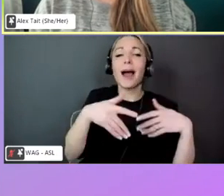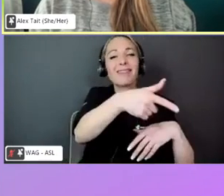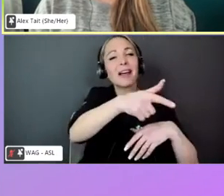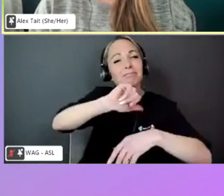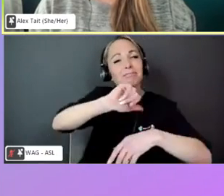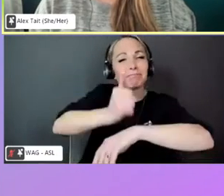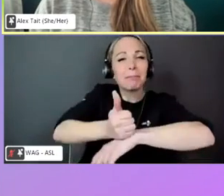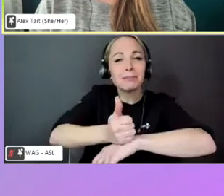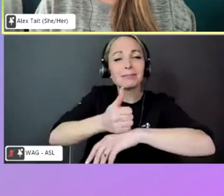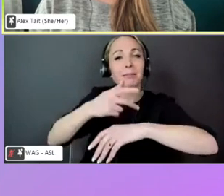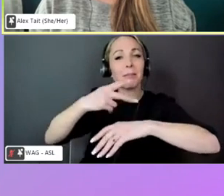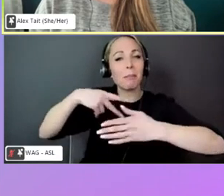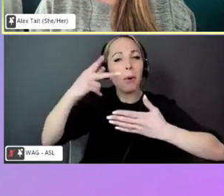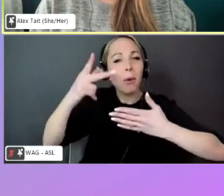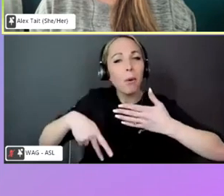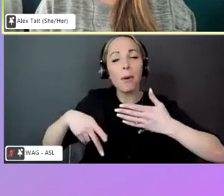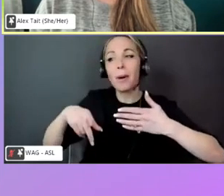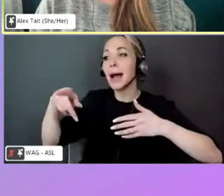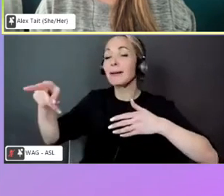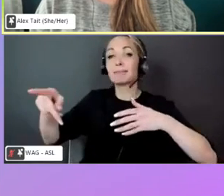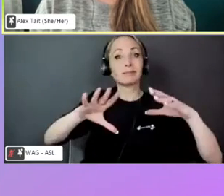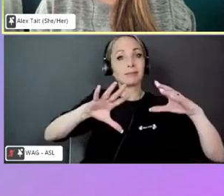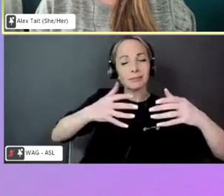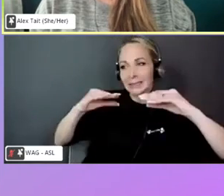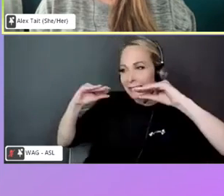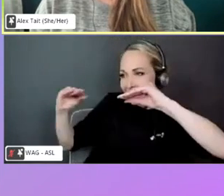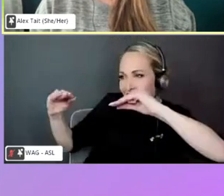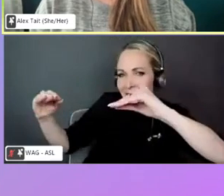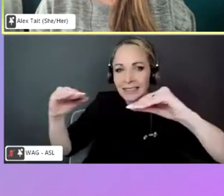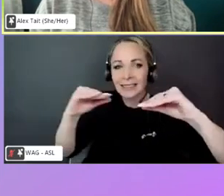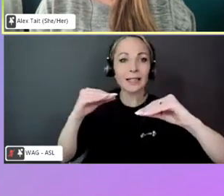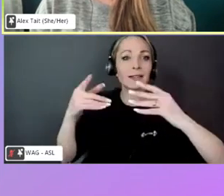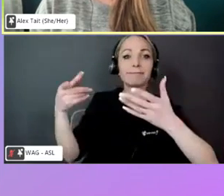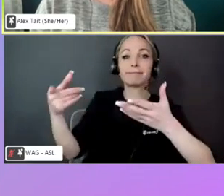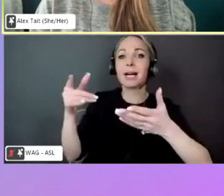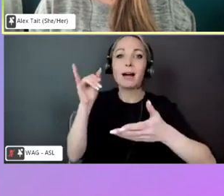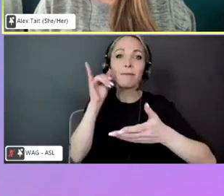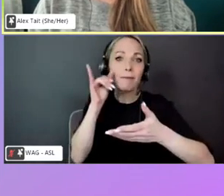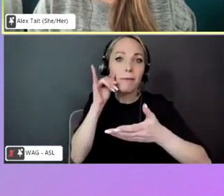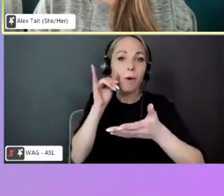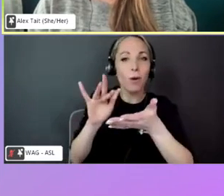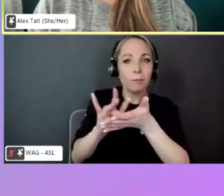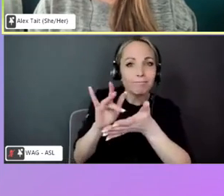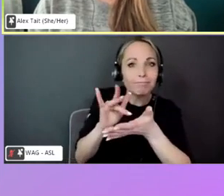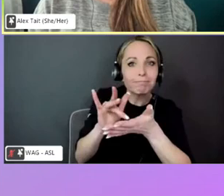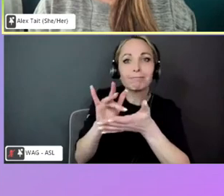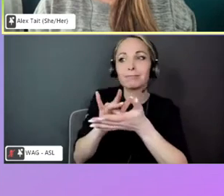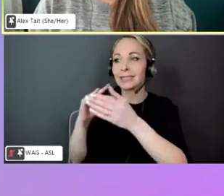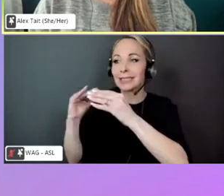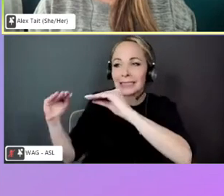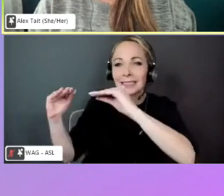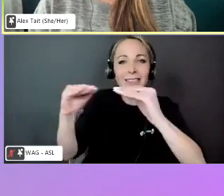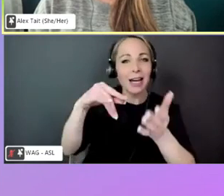1991. I help run a cyber senior program that helps teachers how to use iPads and iphones with other seniors